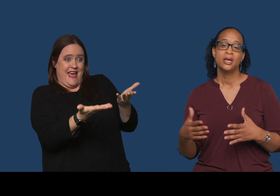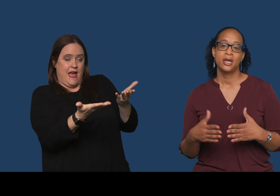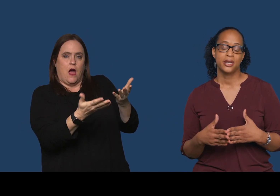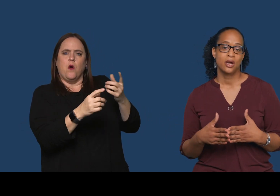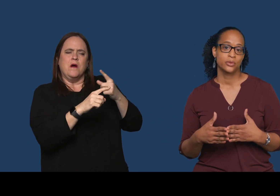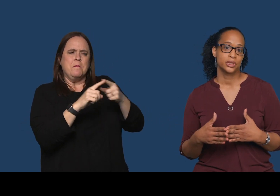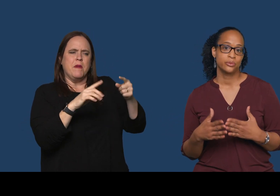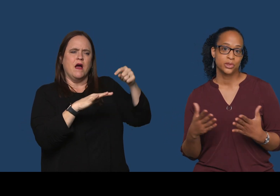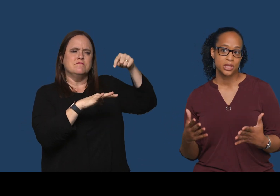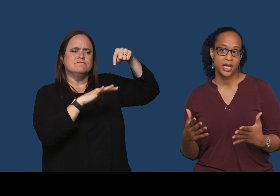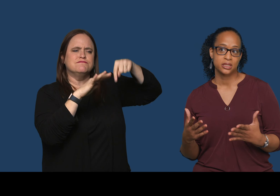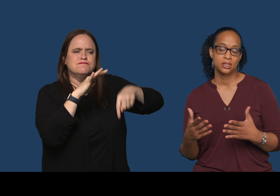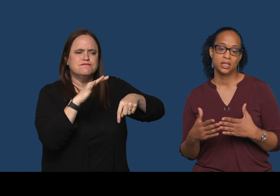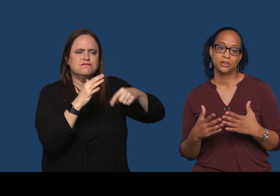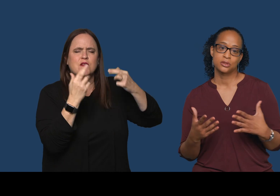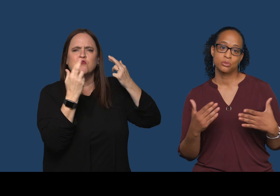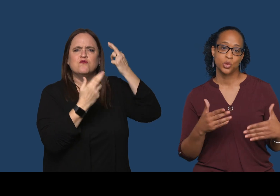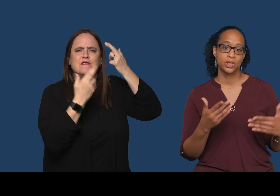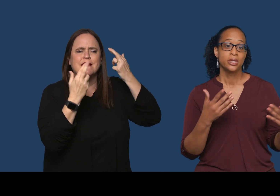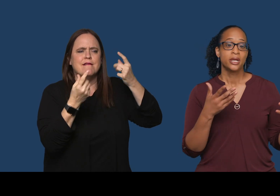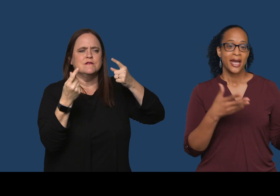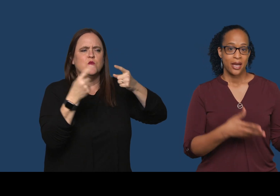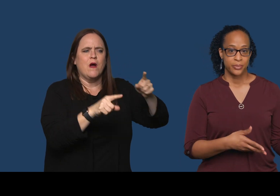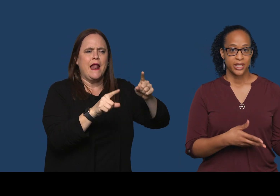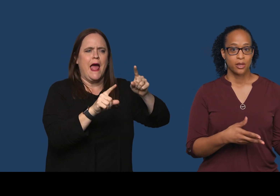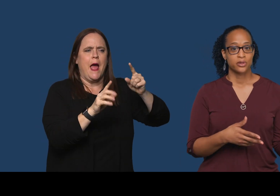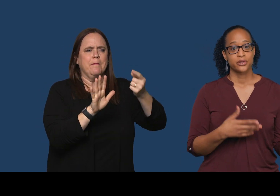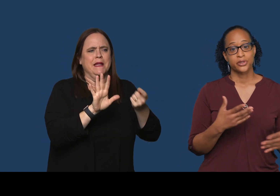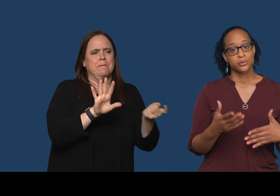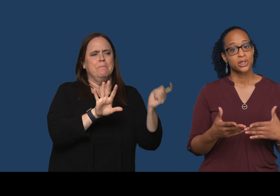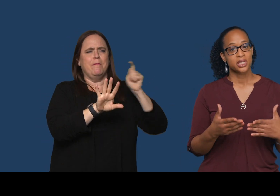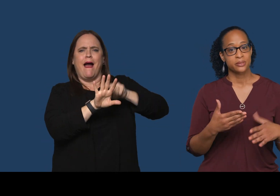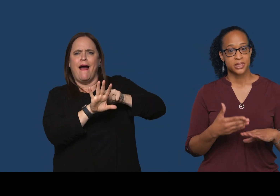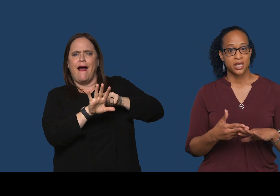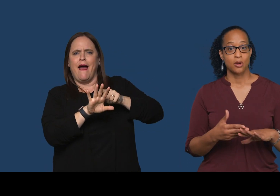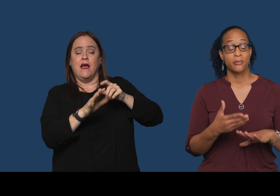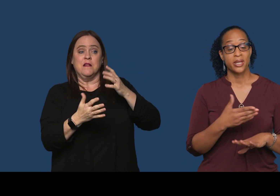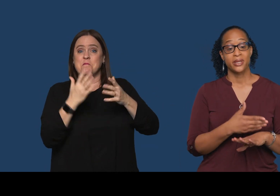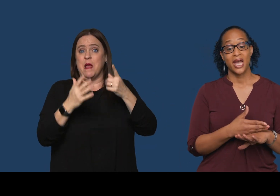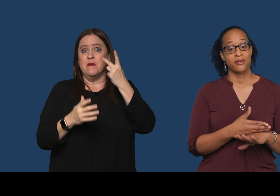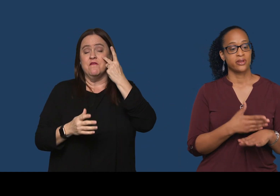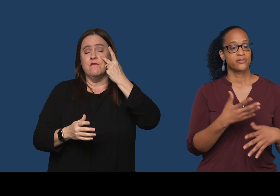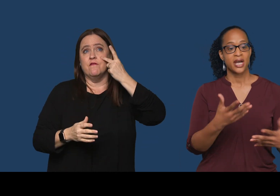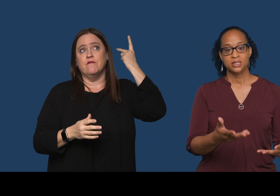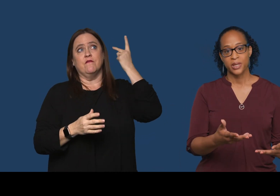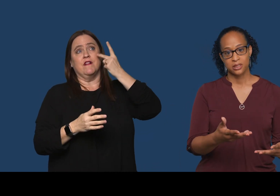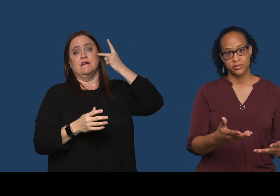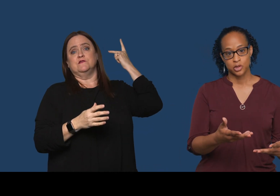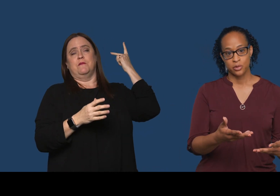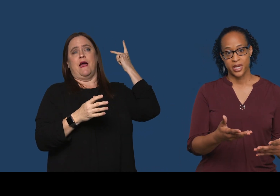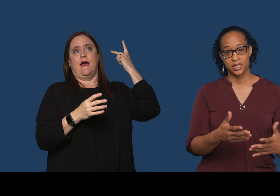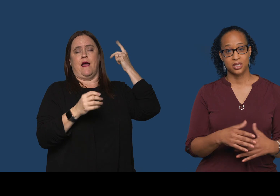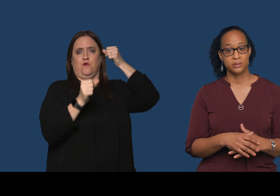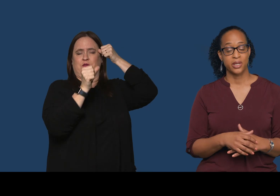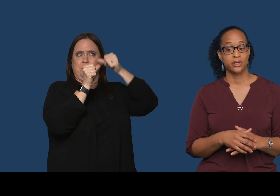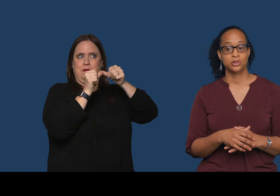and not really realizing that there's more happening or that they're really upset or maybe having flashbacks of the traumatic experience